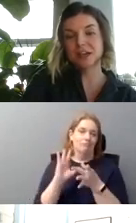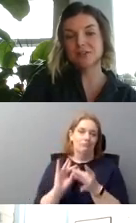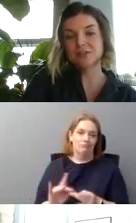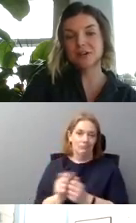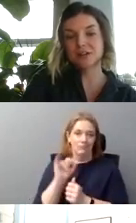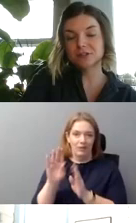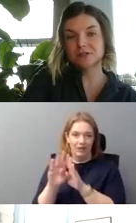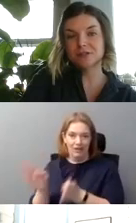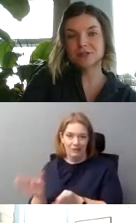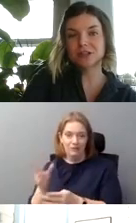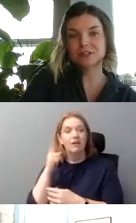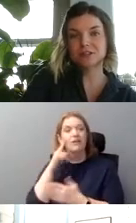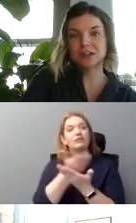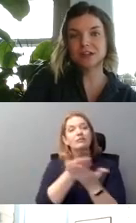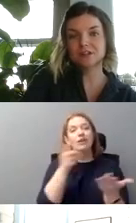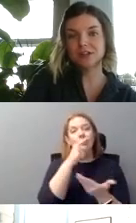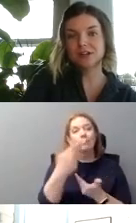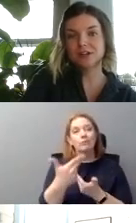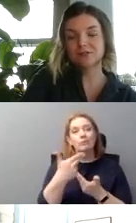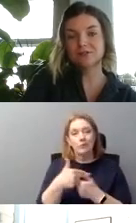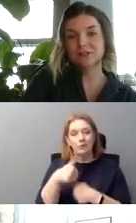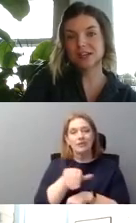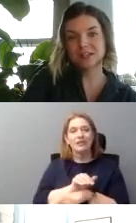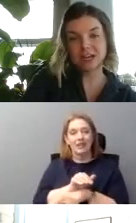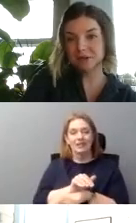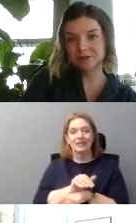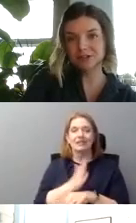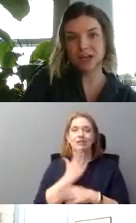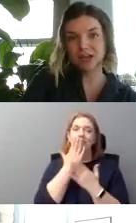and for all of you who've joined us tonight, for taking time out of your day,